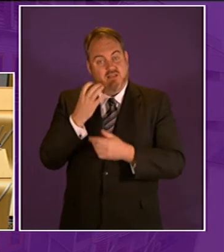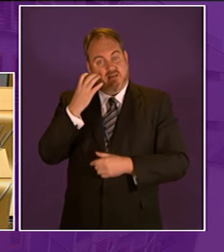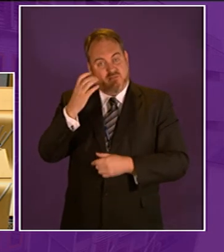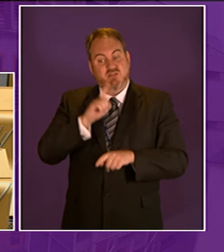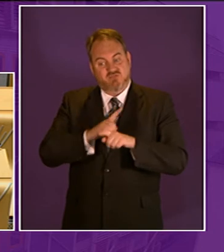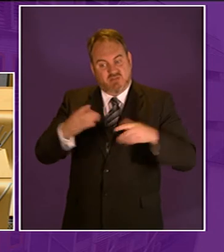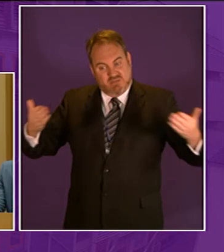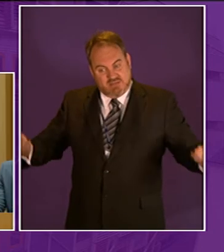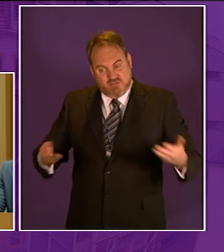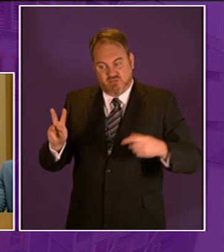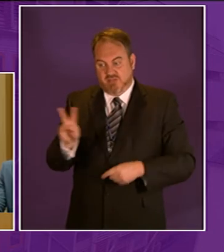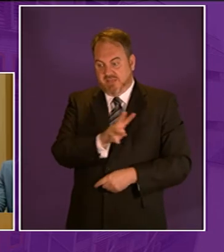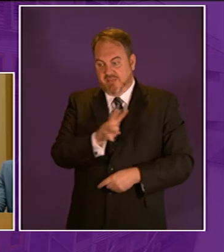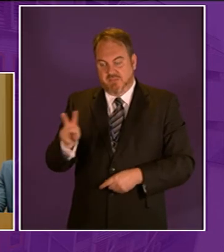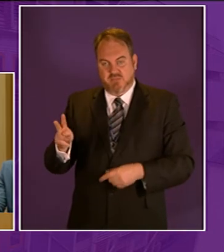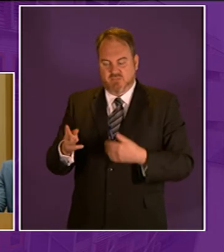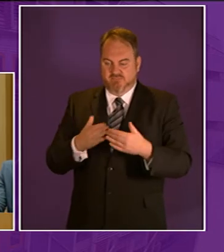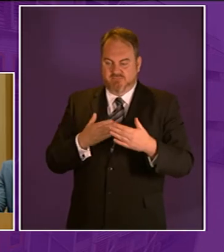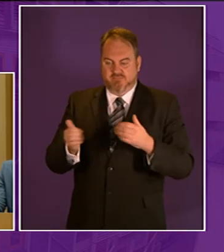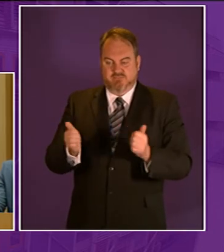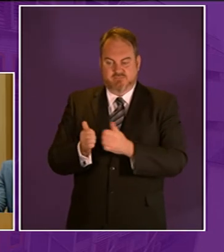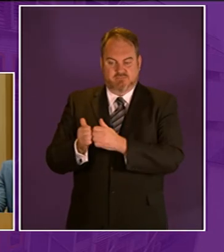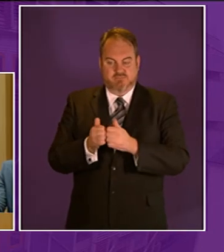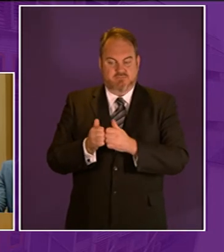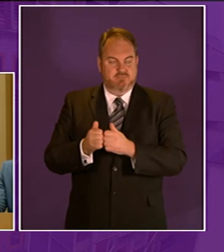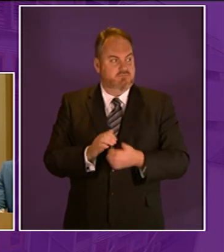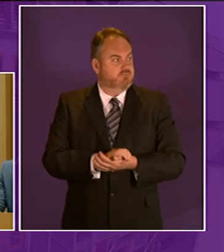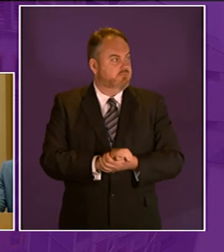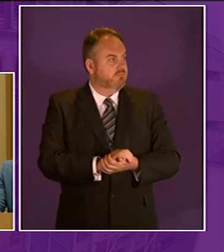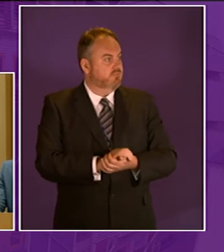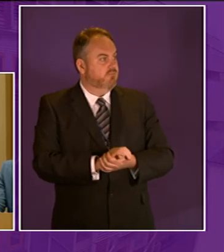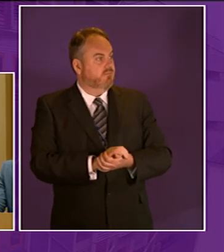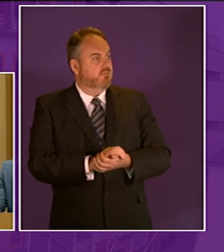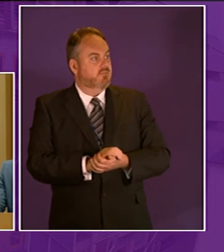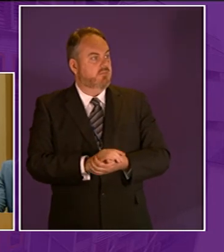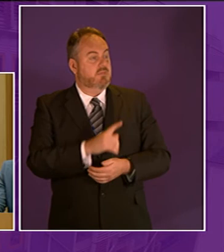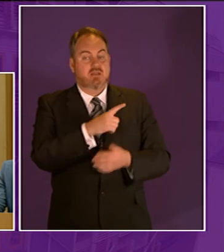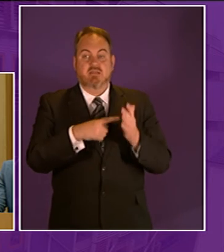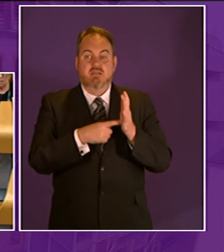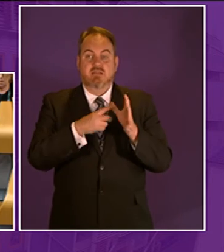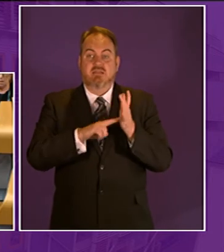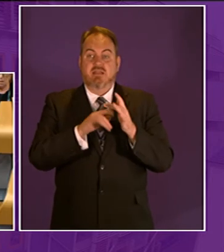Ross Greer (West Scotland) (Green): I declare that I have a family member on strike